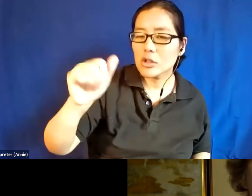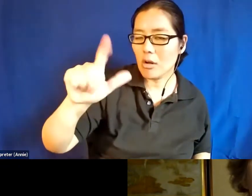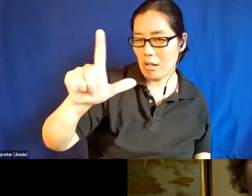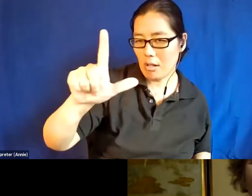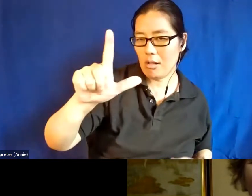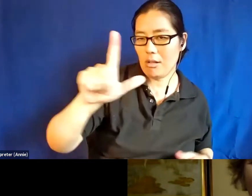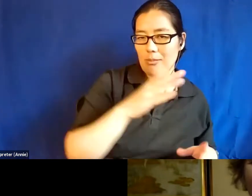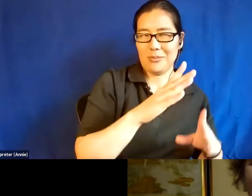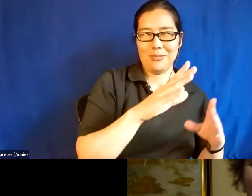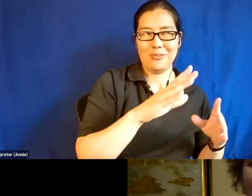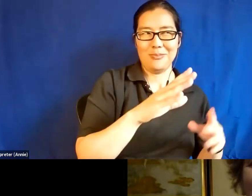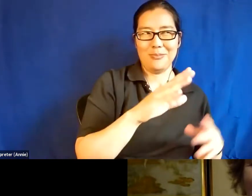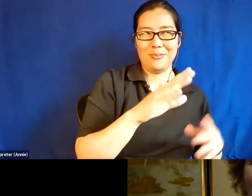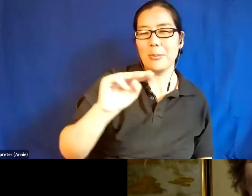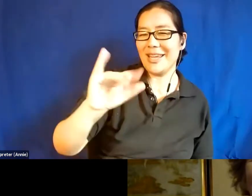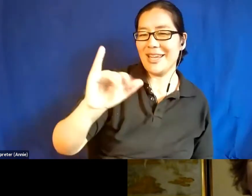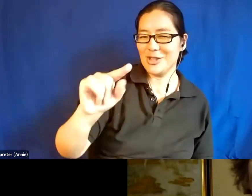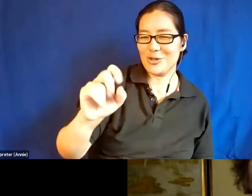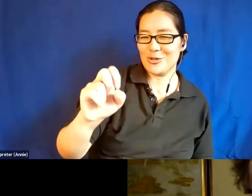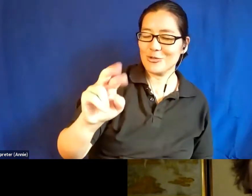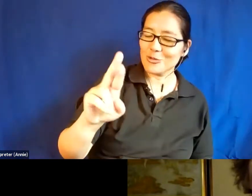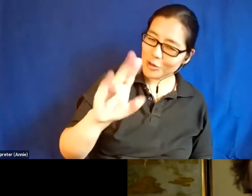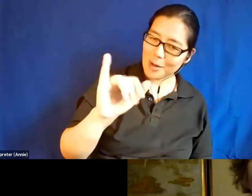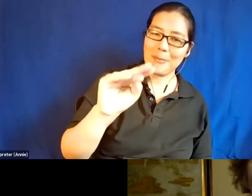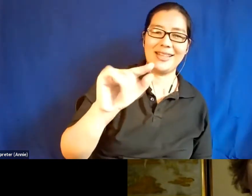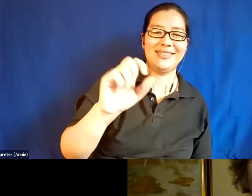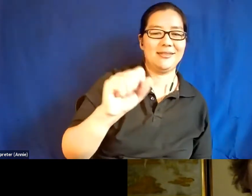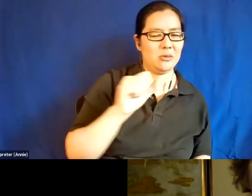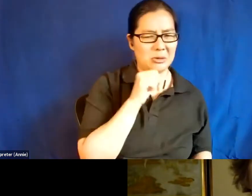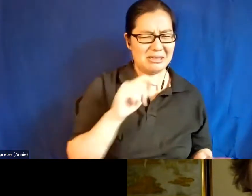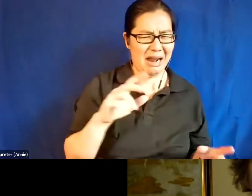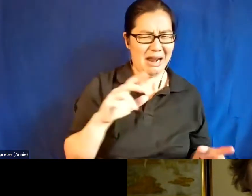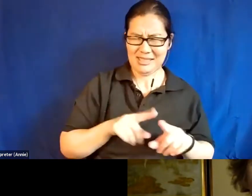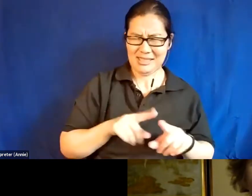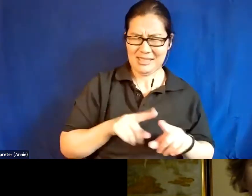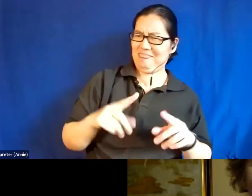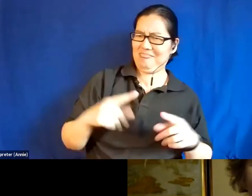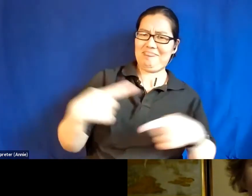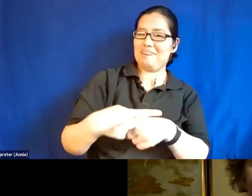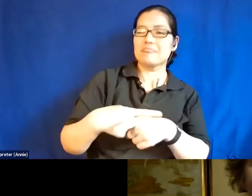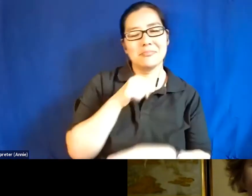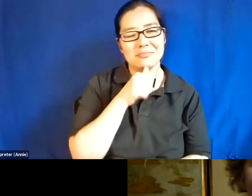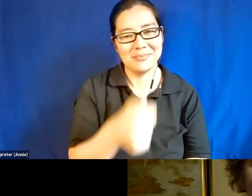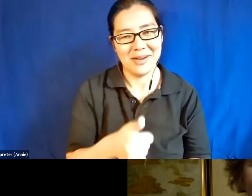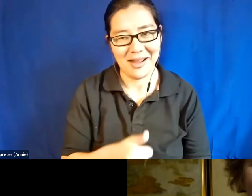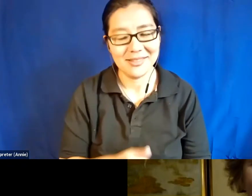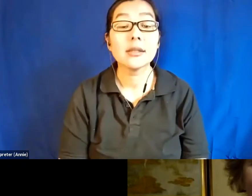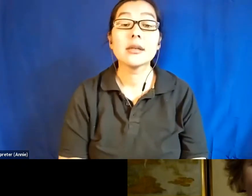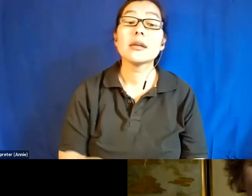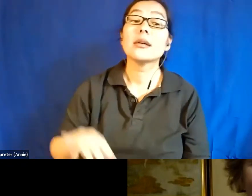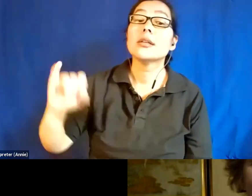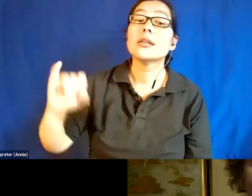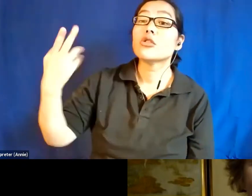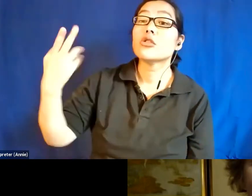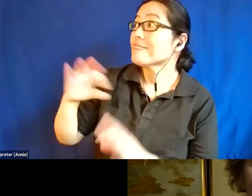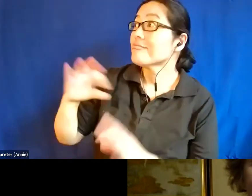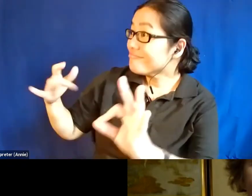. >>>: Cool. Super psyched to have you on this panel. Matthew Shifrin, you have developed